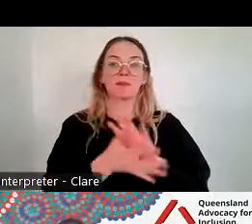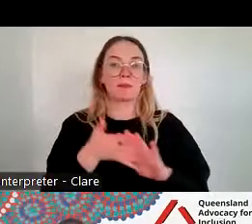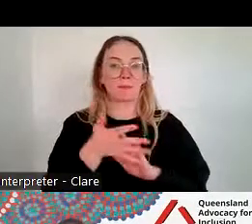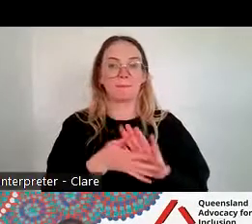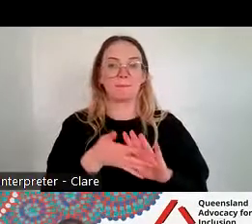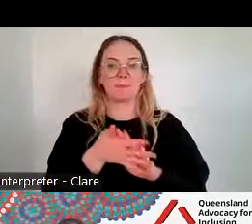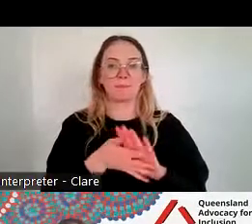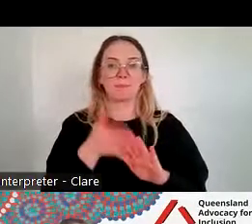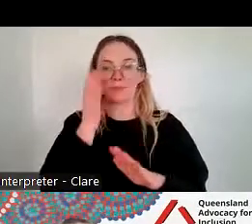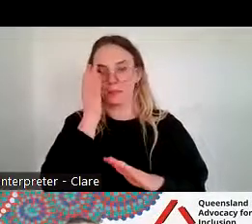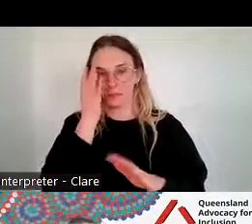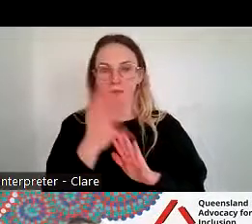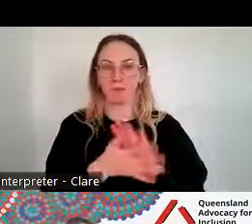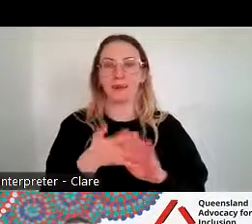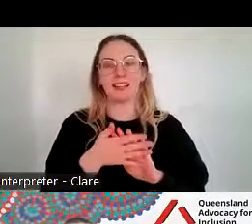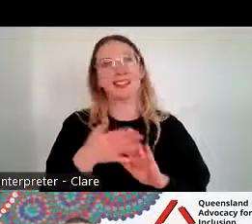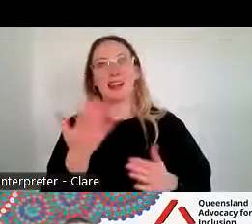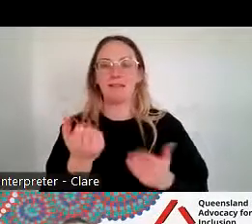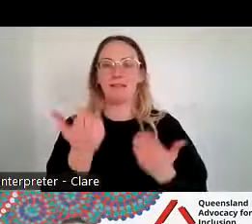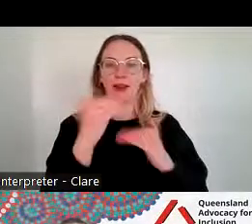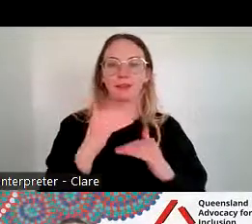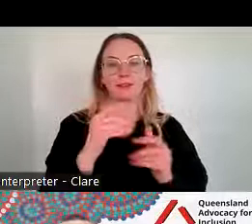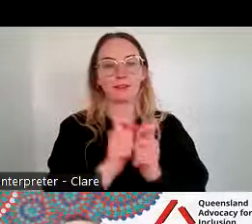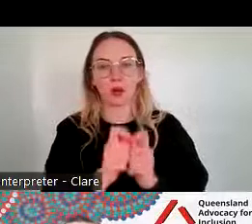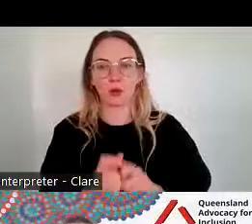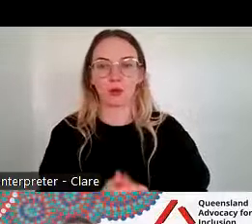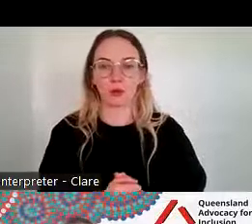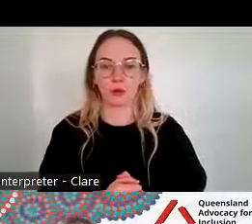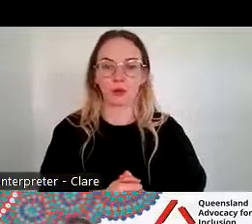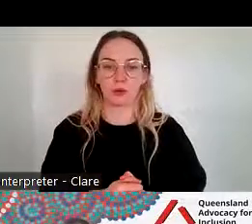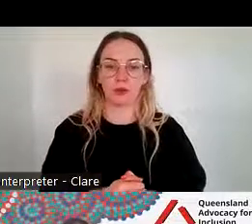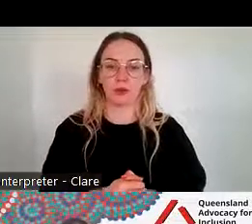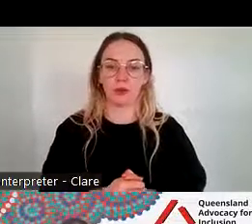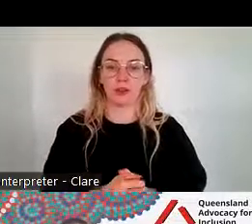in instances where there is either no positive evidence that the adult currently lacks capacity.